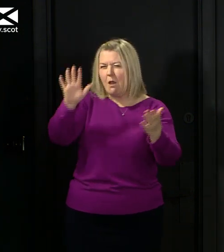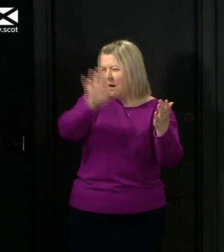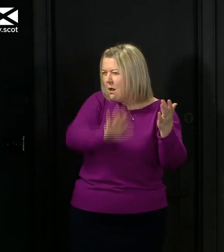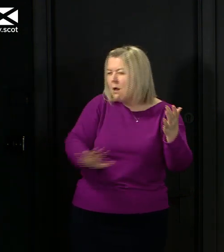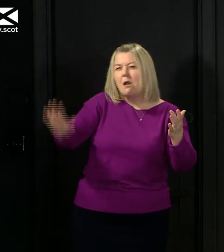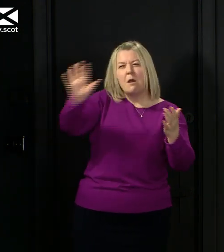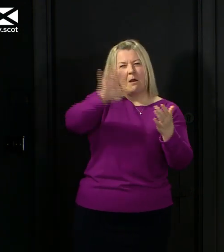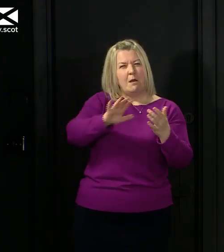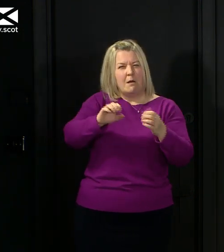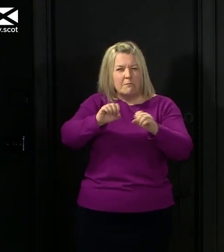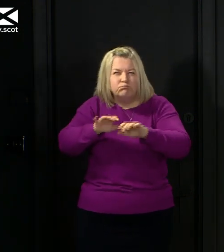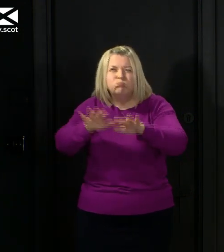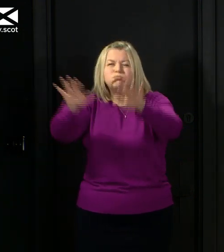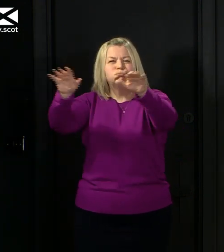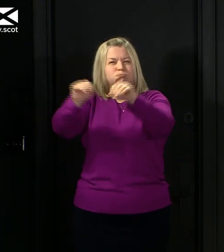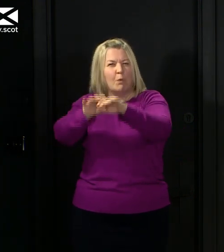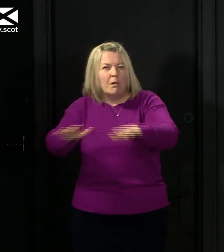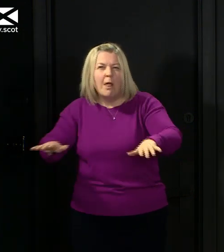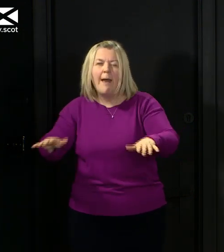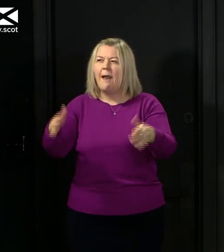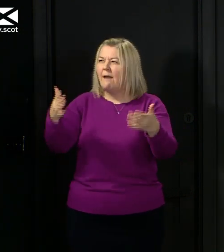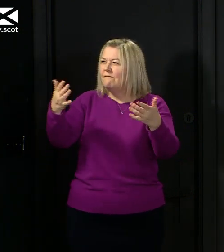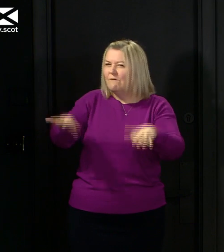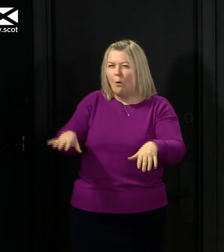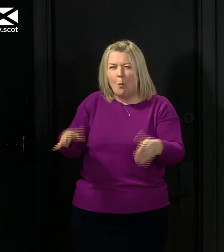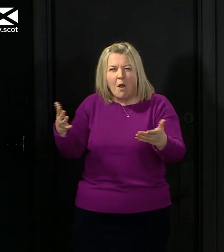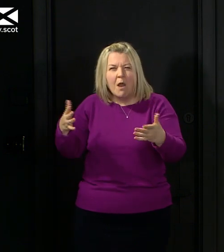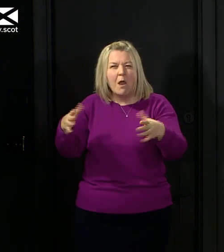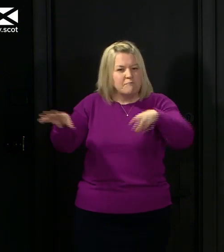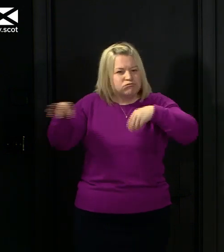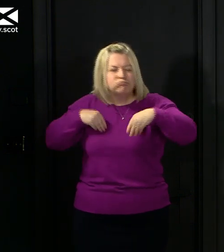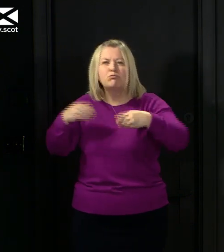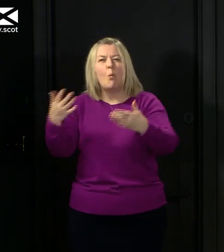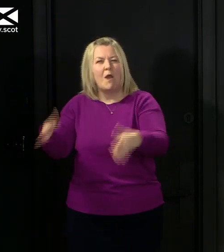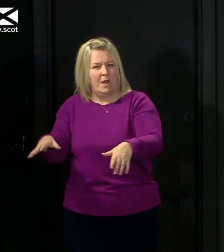of the spread of the virus, where it is spreading, where people are picking it up and also as